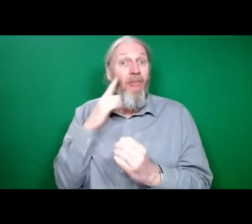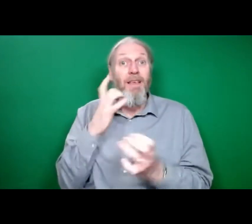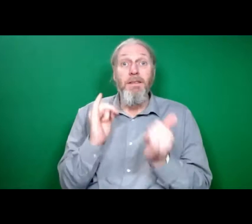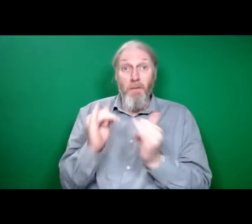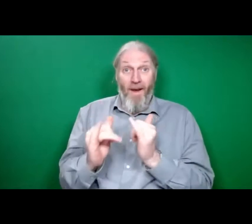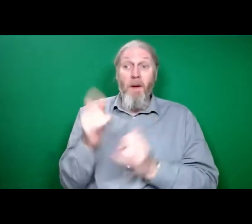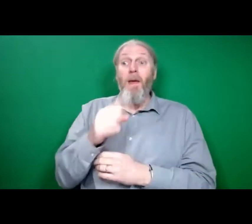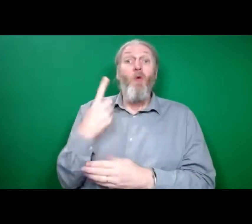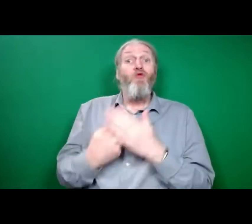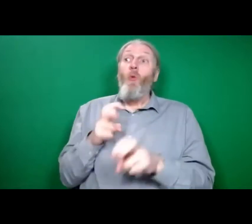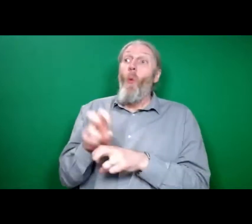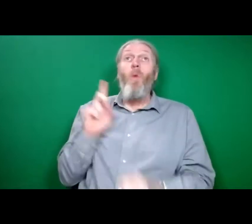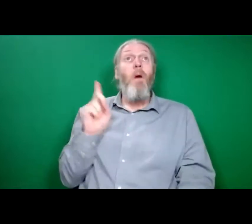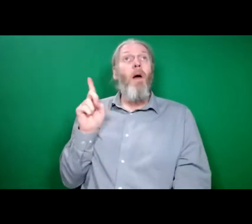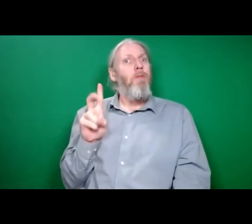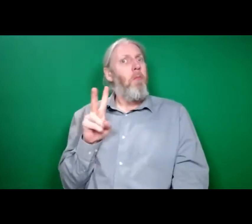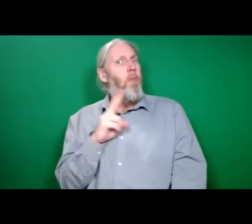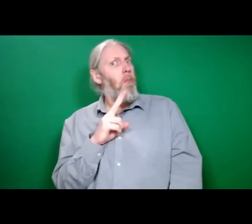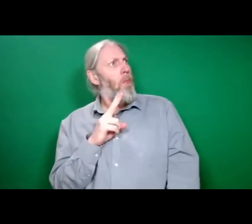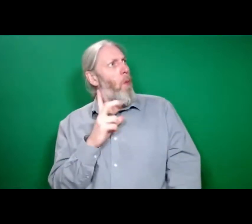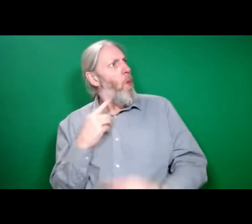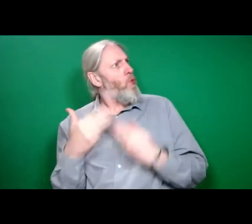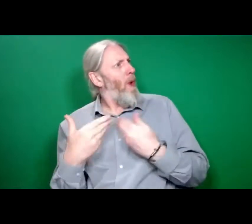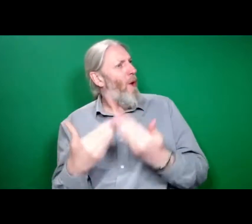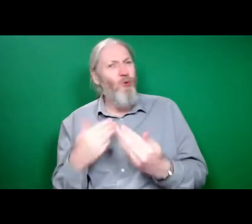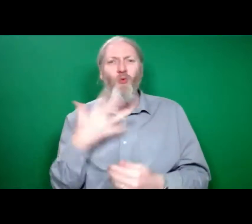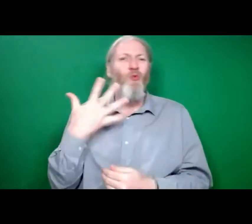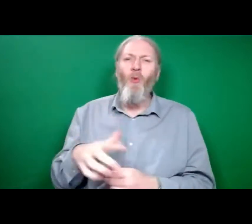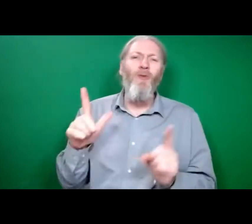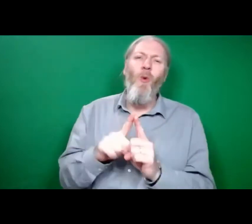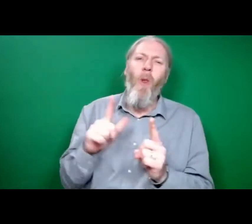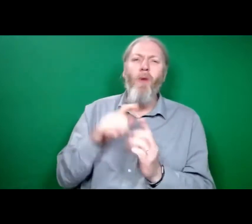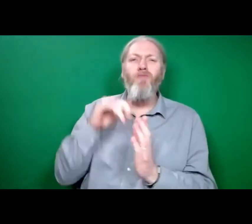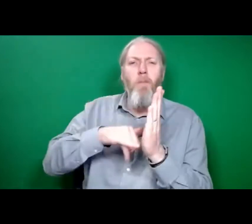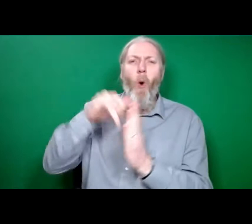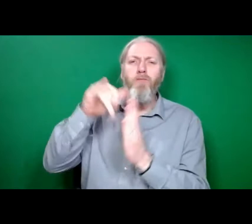painfully white, painfully middle-class. There are issues of inclusion across that that we need to be